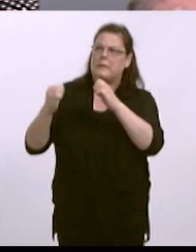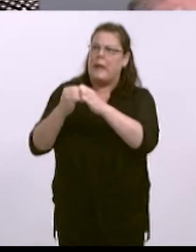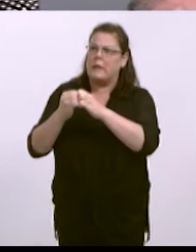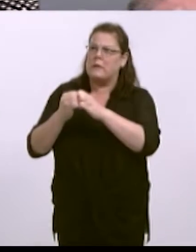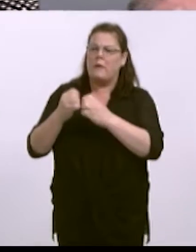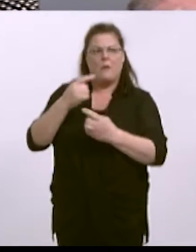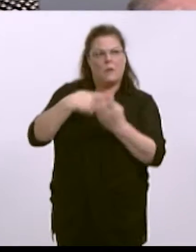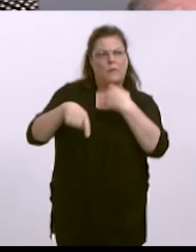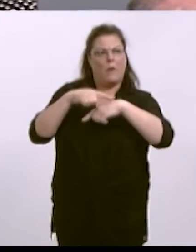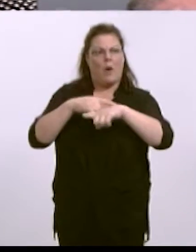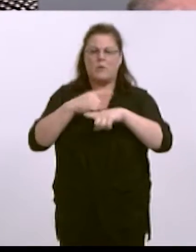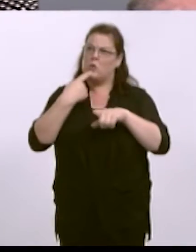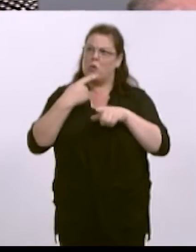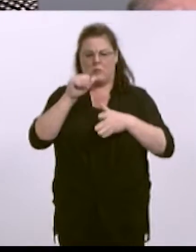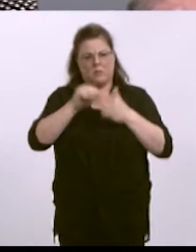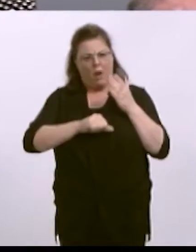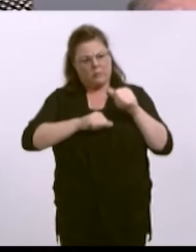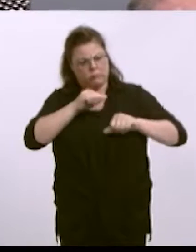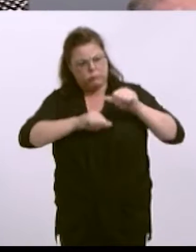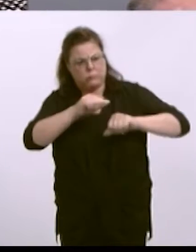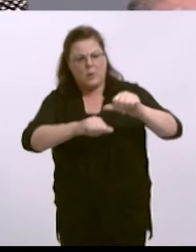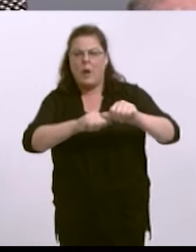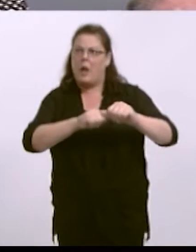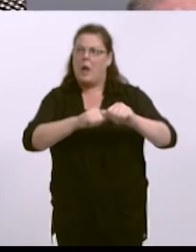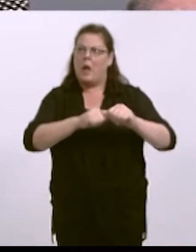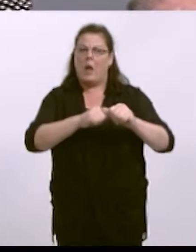statute, being implemented and being delivered on the ground? The background to this, of